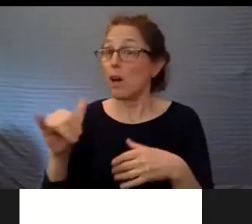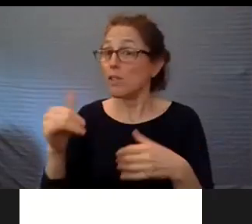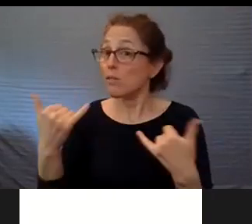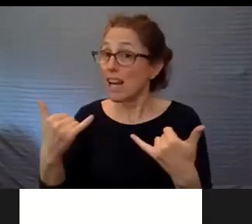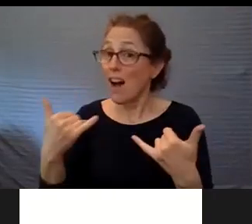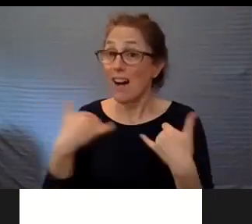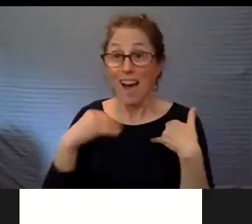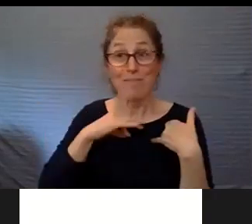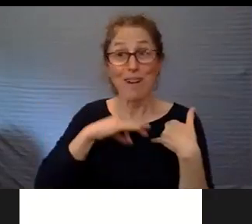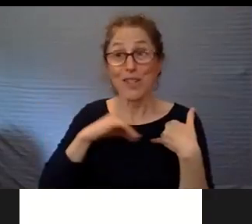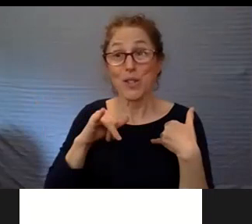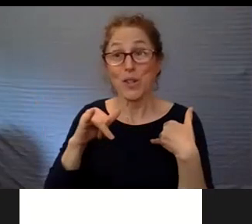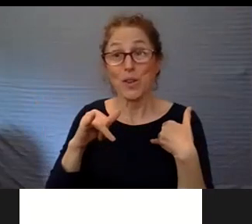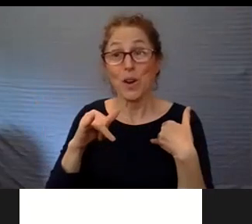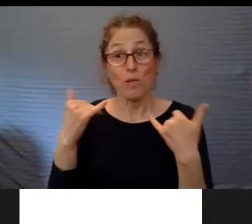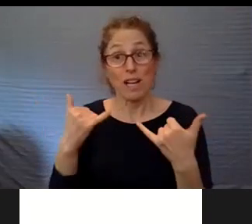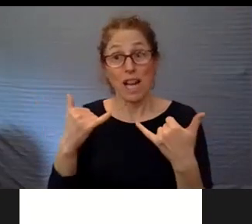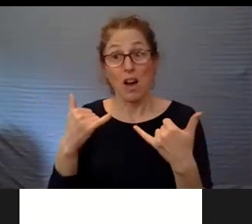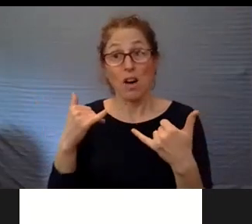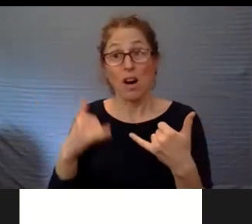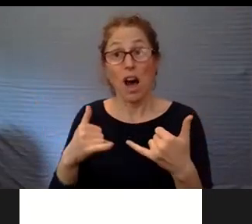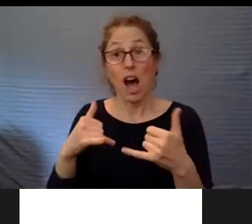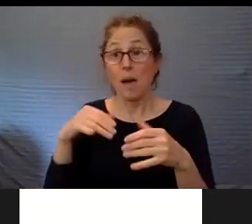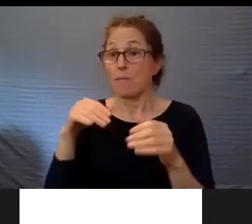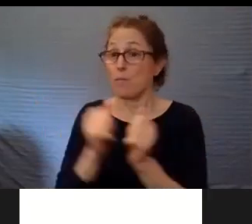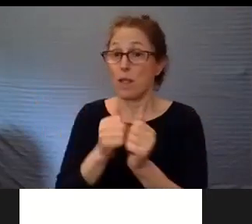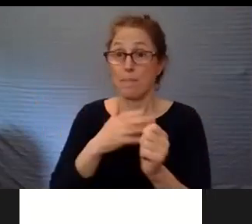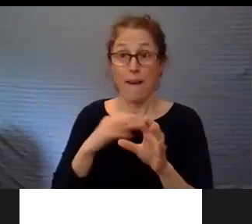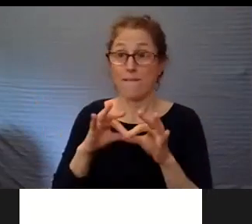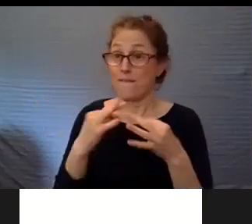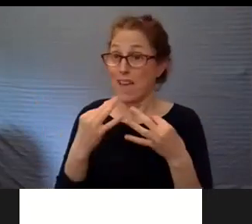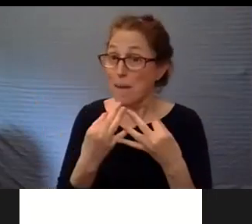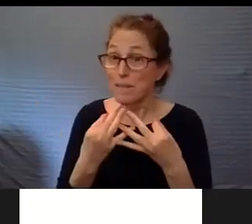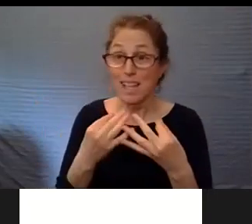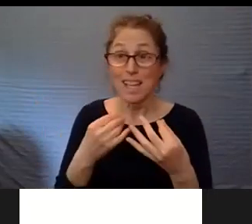I'm quarantined with a very supportive family and a comfortable home environment